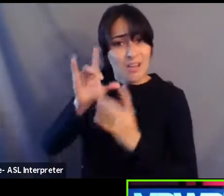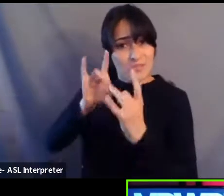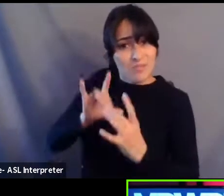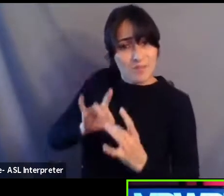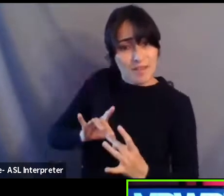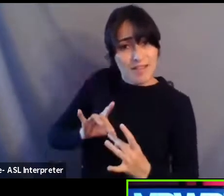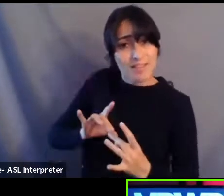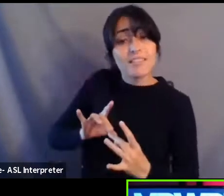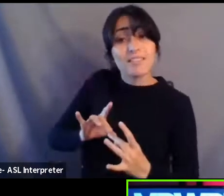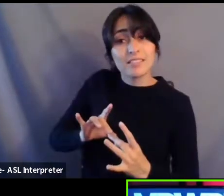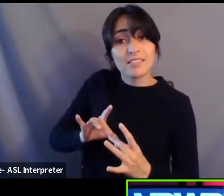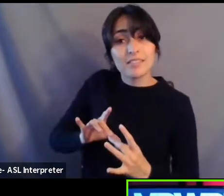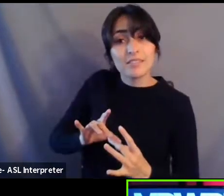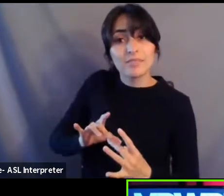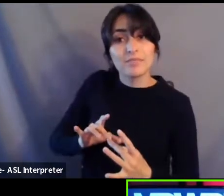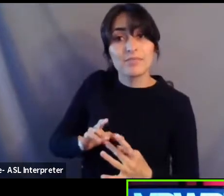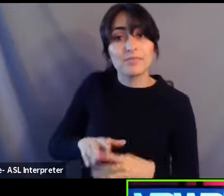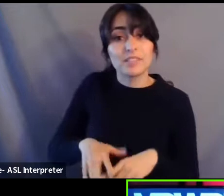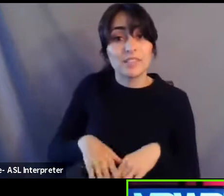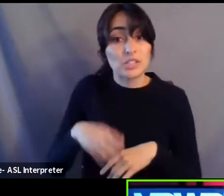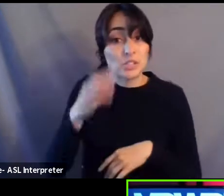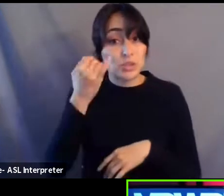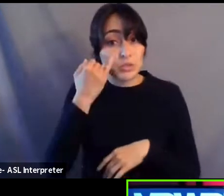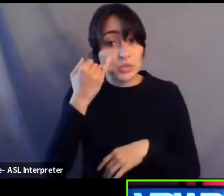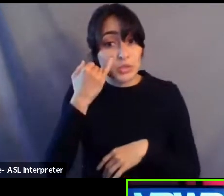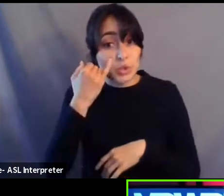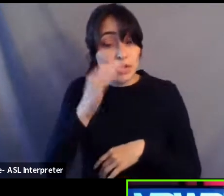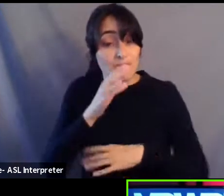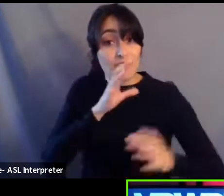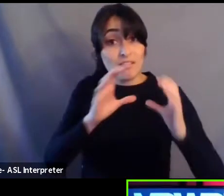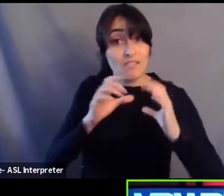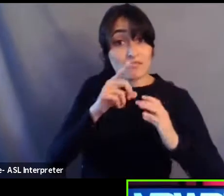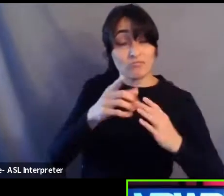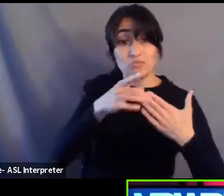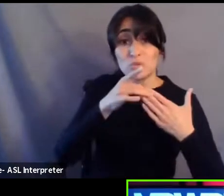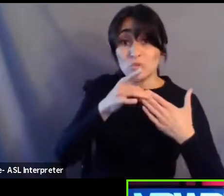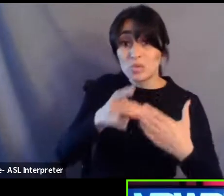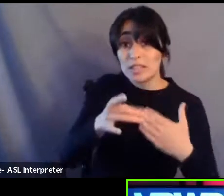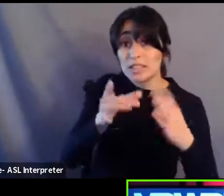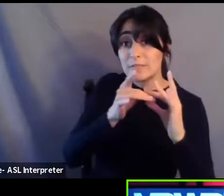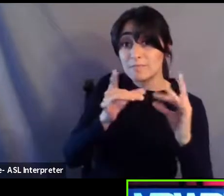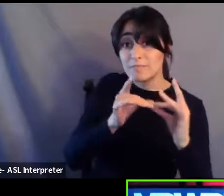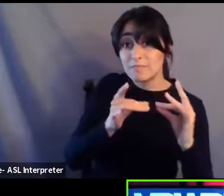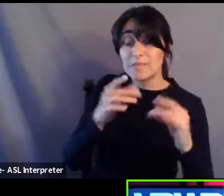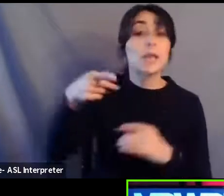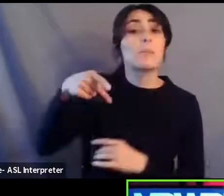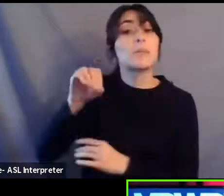and you are leading the conversation, people of color aren't necessarily always going to be the